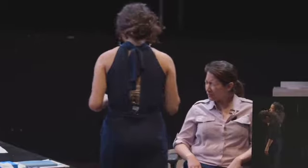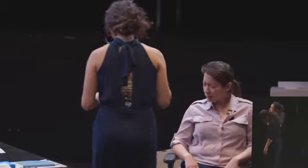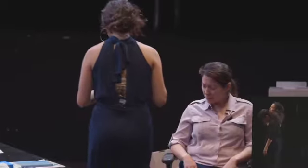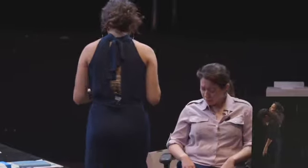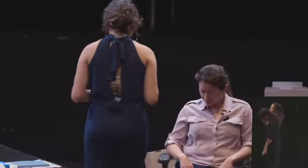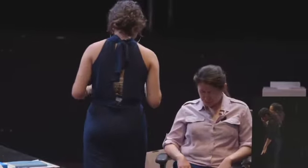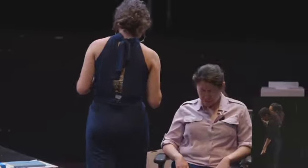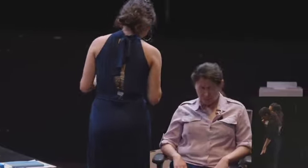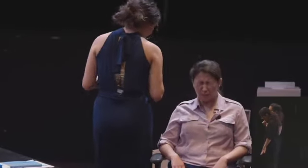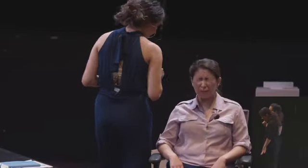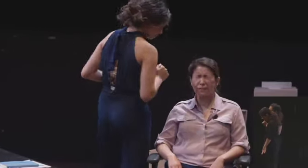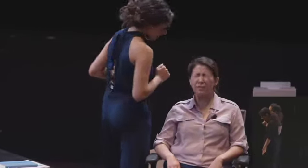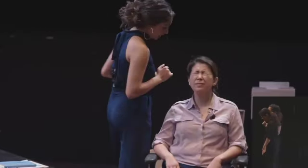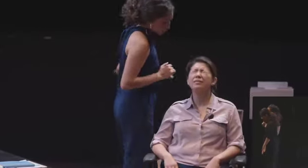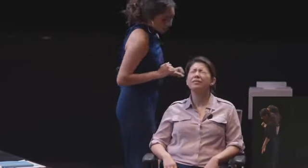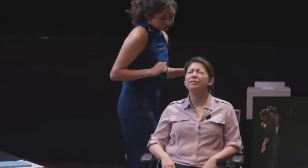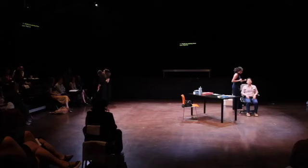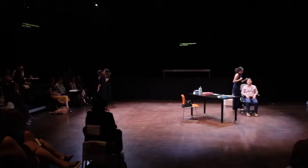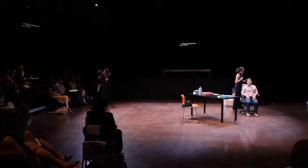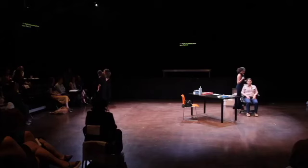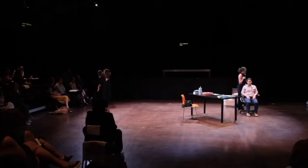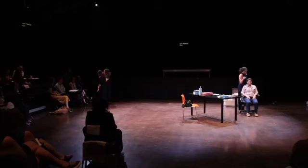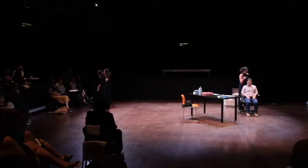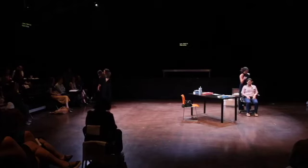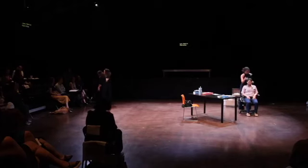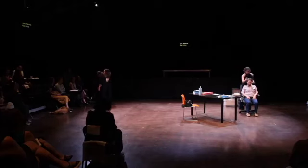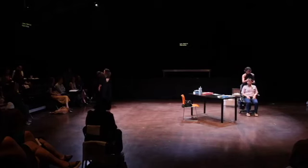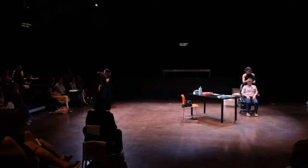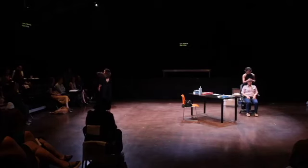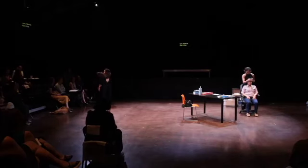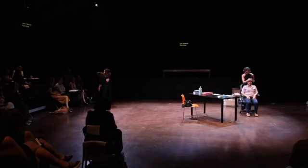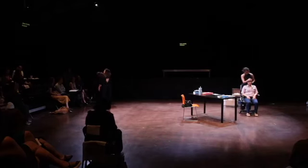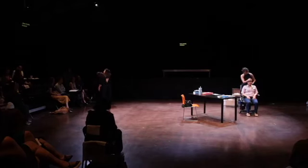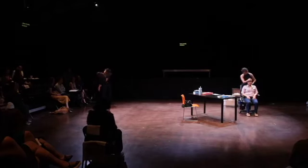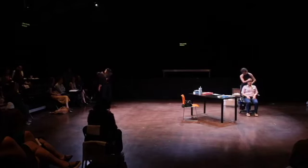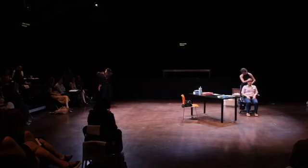That's it. Stop trying. Another relaxation,